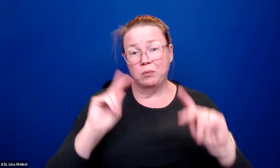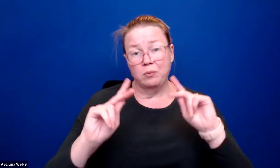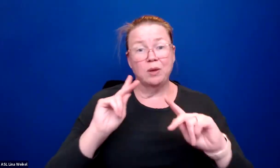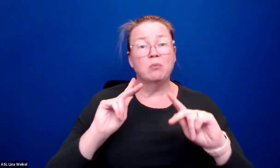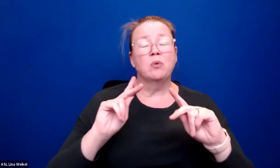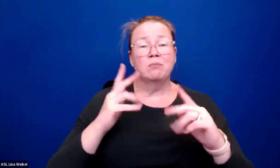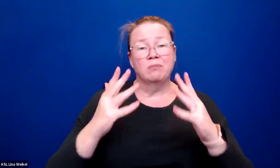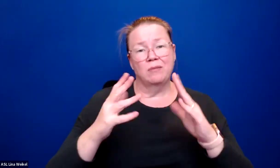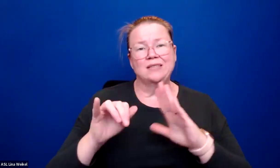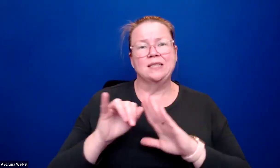Andy Padilla: guys having disabilities.